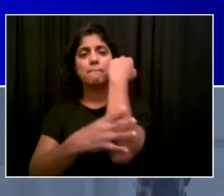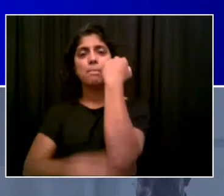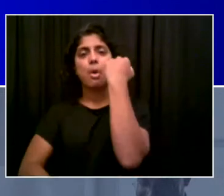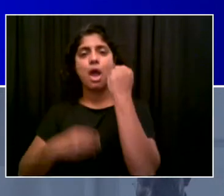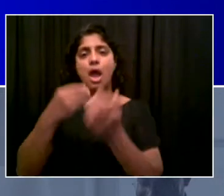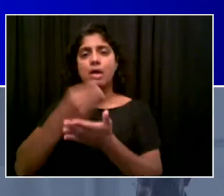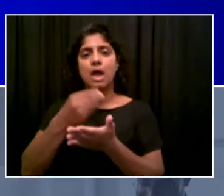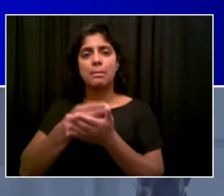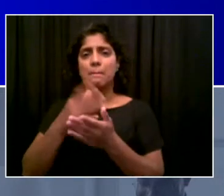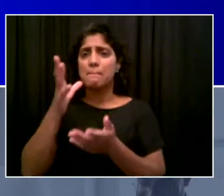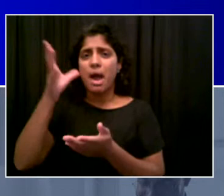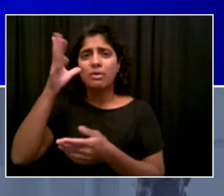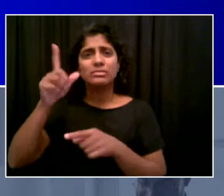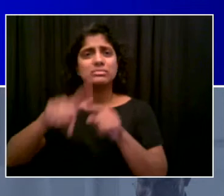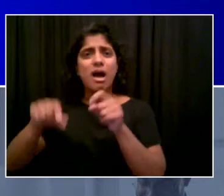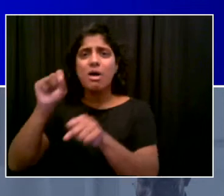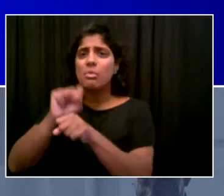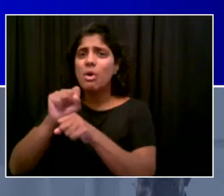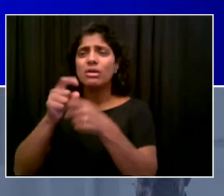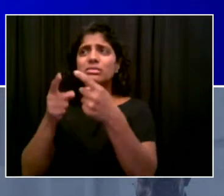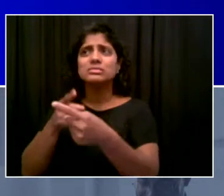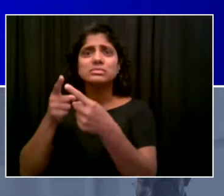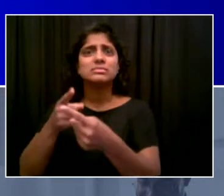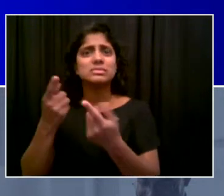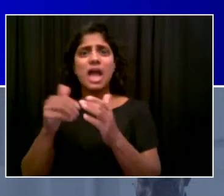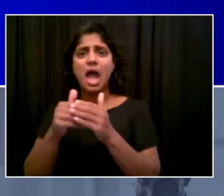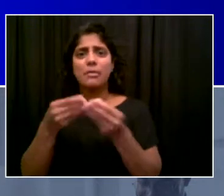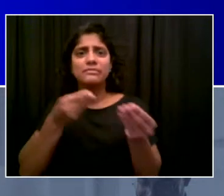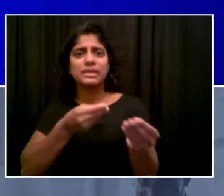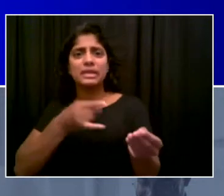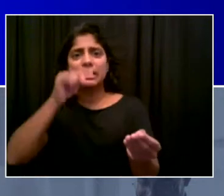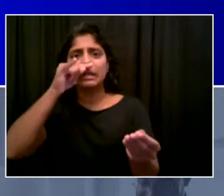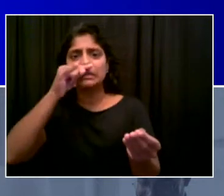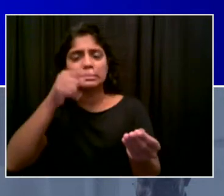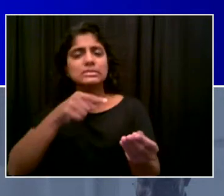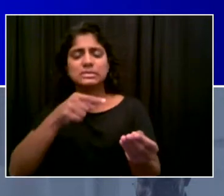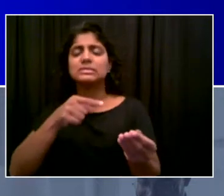HALF. THTA'S WHY IT'S SO IMPORTANT TO MAKE SURE THE MONEY GETS TO